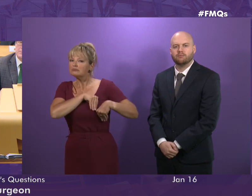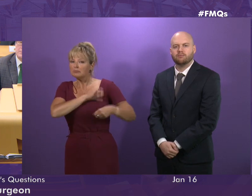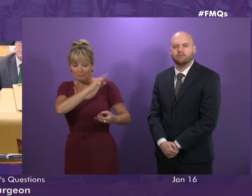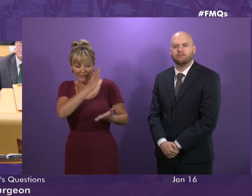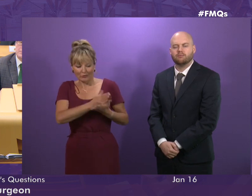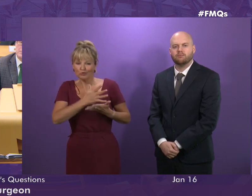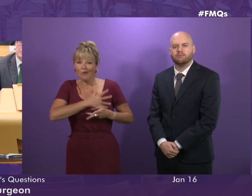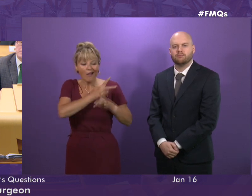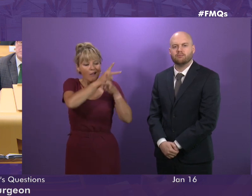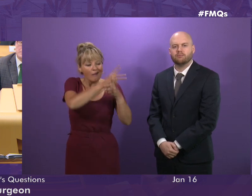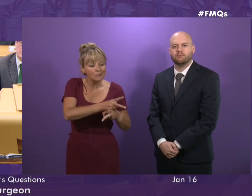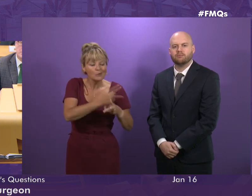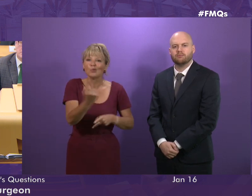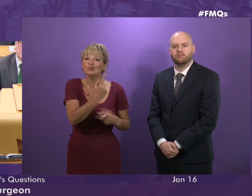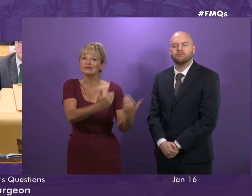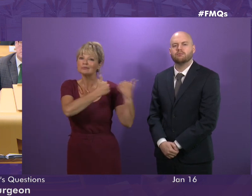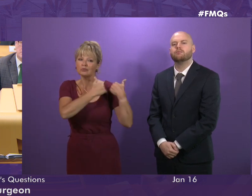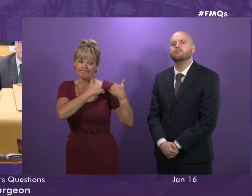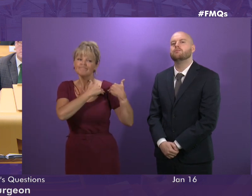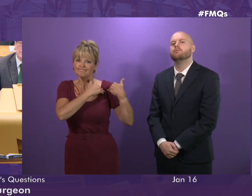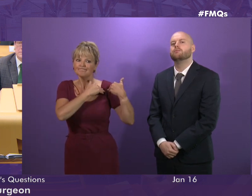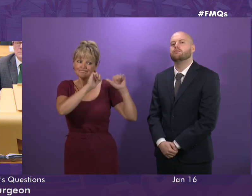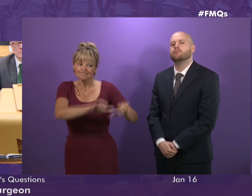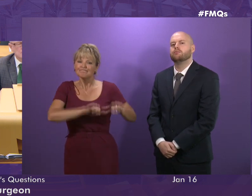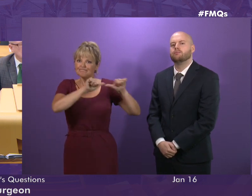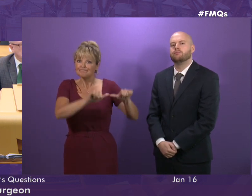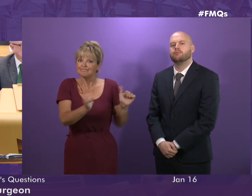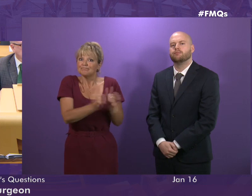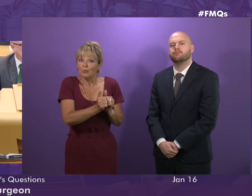governance and accountability are as strong as everybody would want them to be. The United